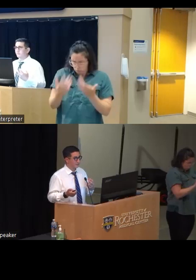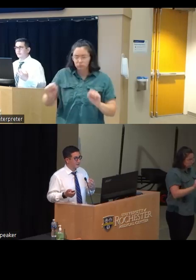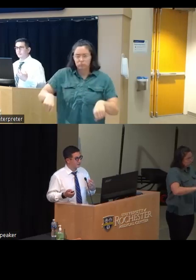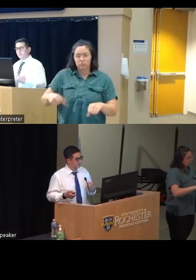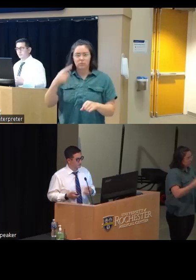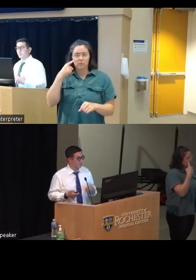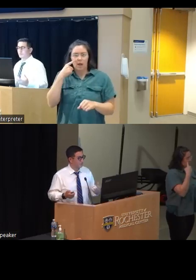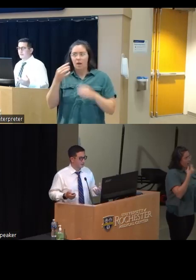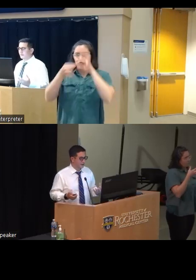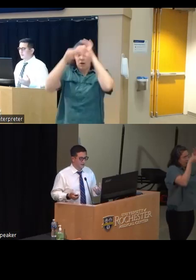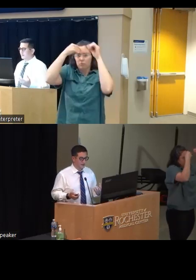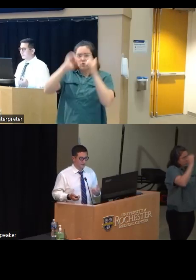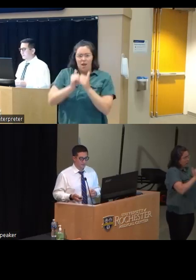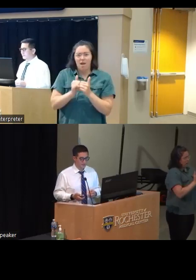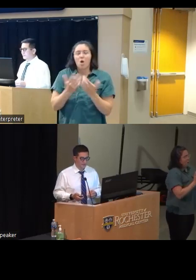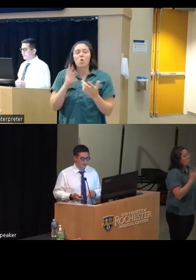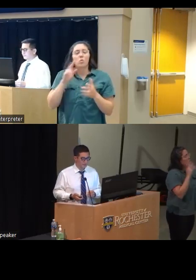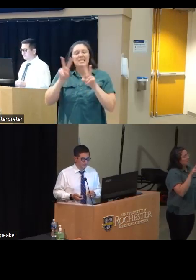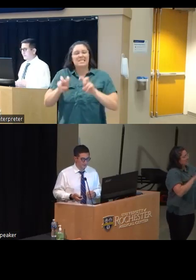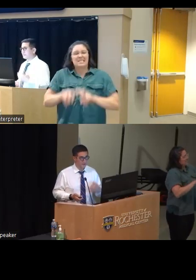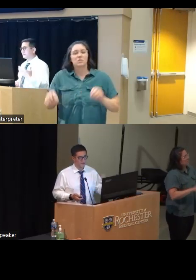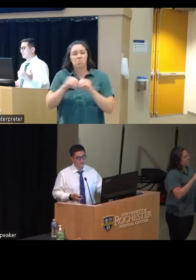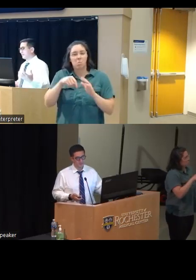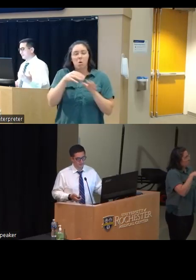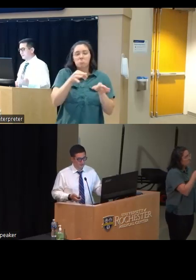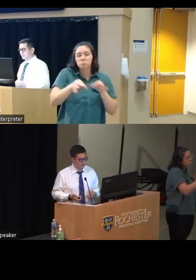this information to sort of build that kind of information out at least in this population